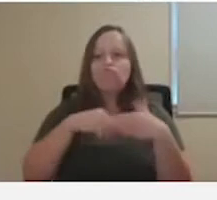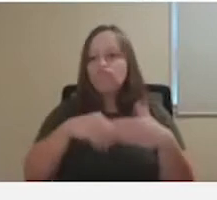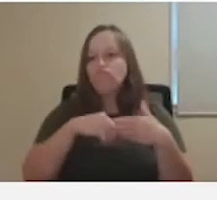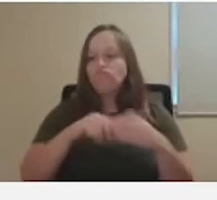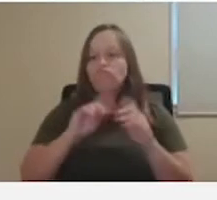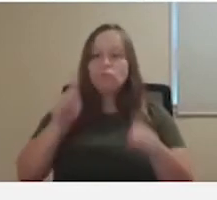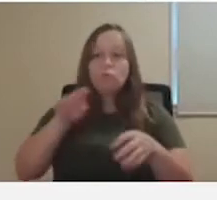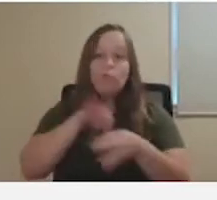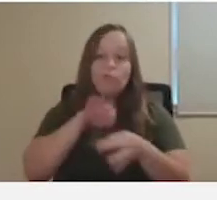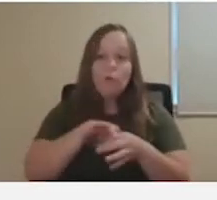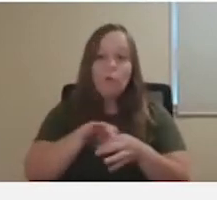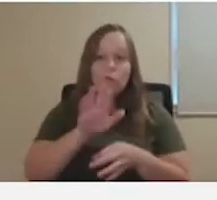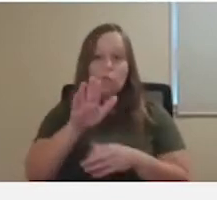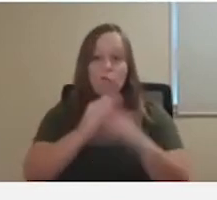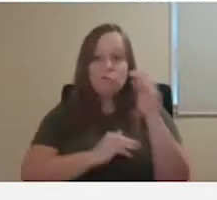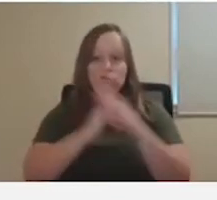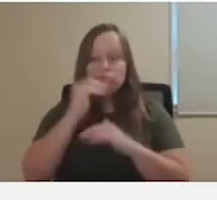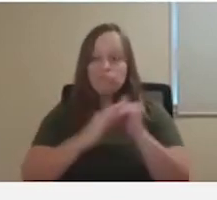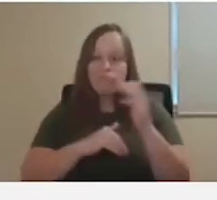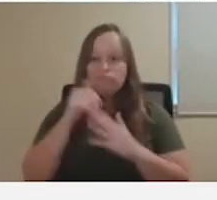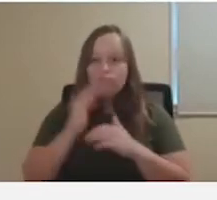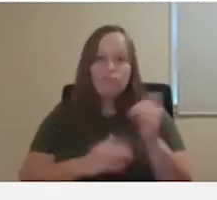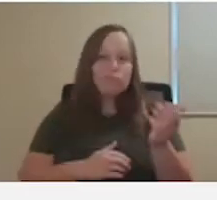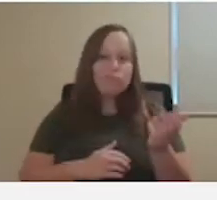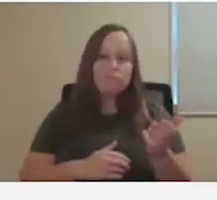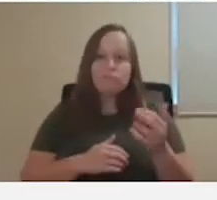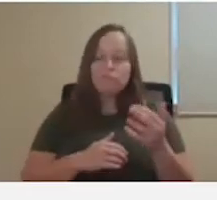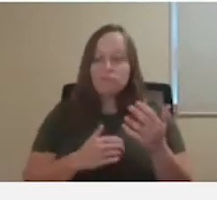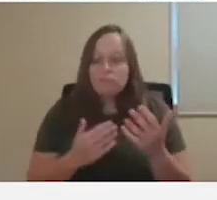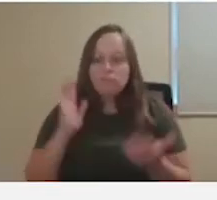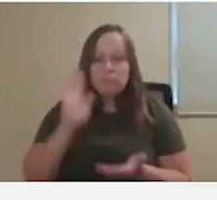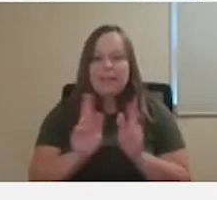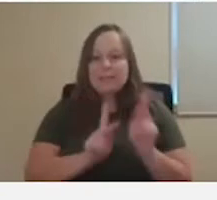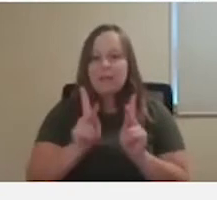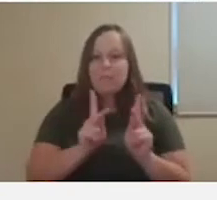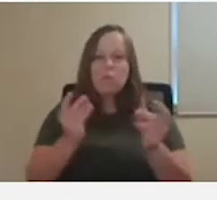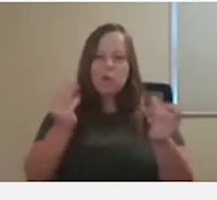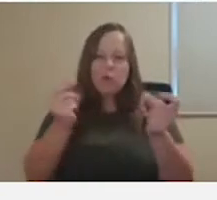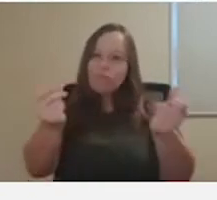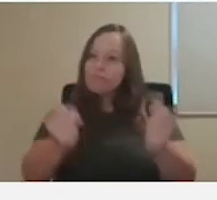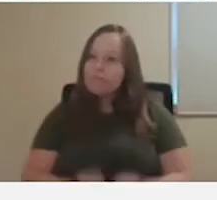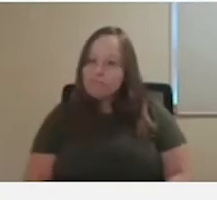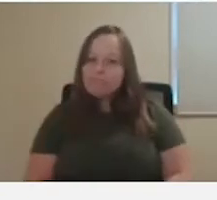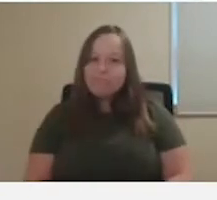And it avoids lines, avoids the crowd, and it makes it go by quicker.